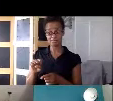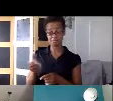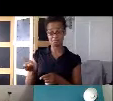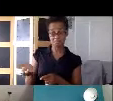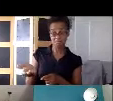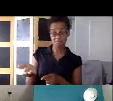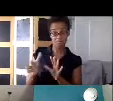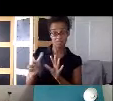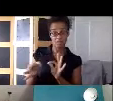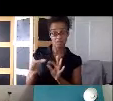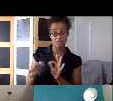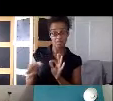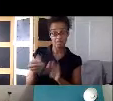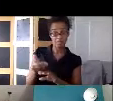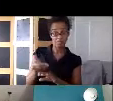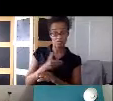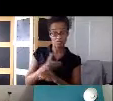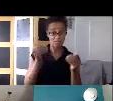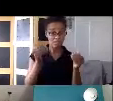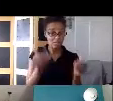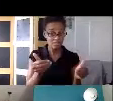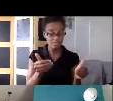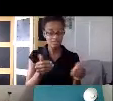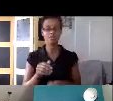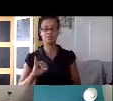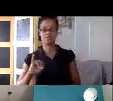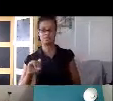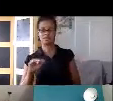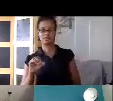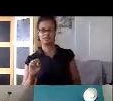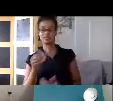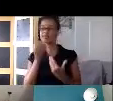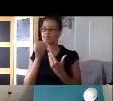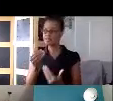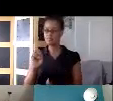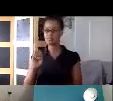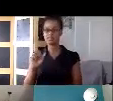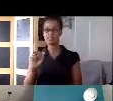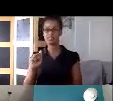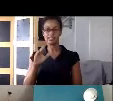Yeah. I just also wanted to thank Sable for the land acknowledgement, and Sara and Patti